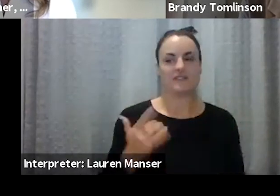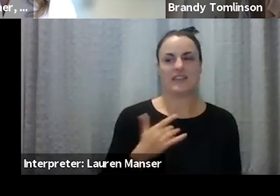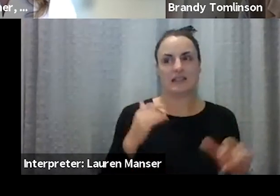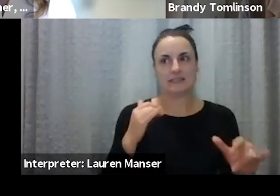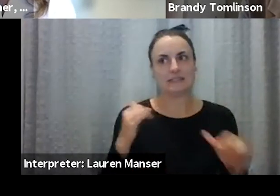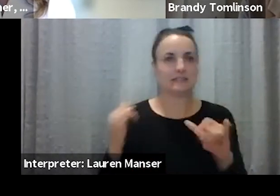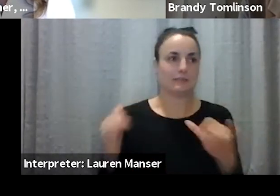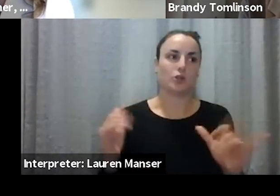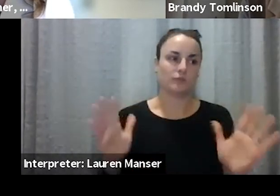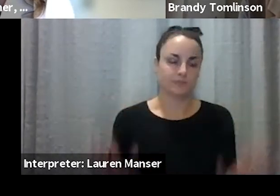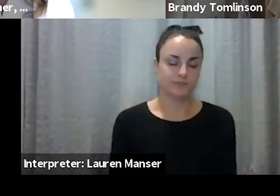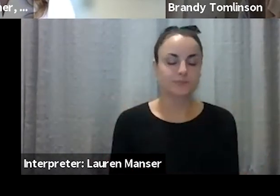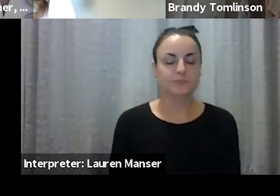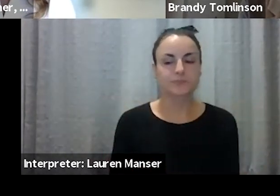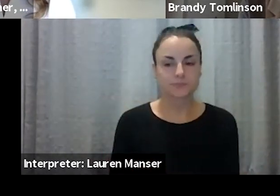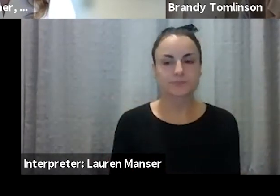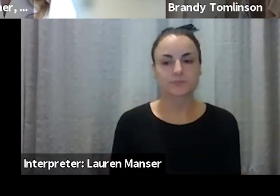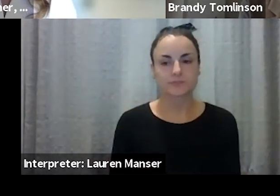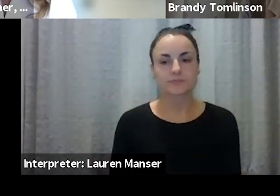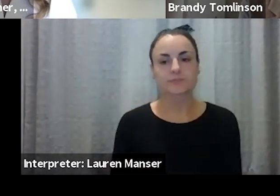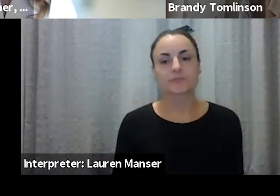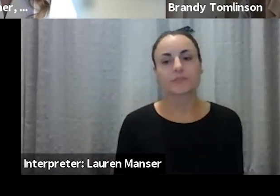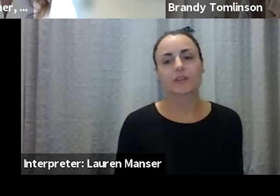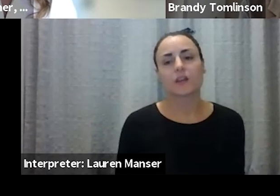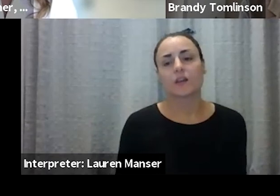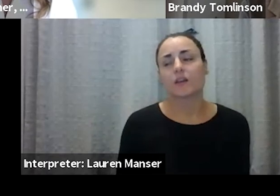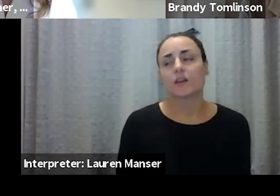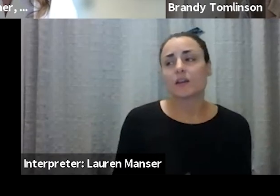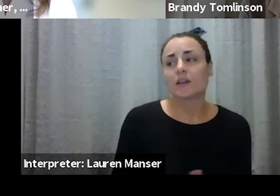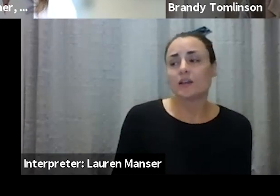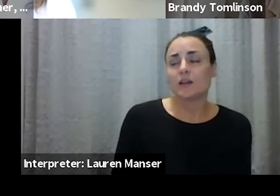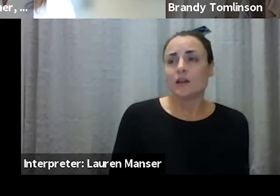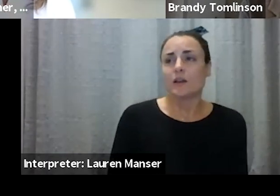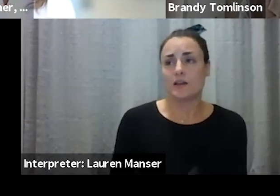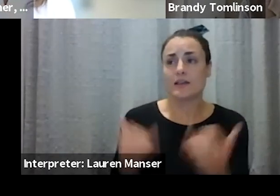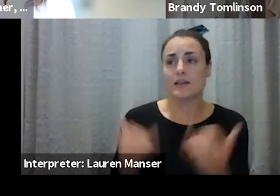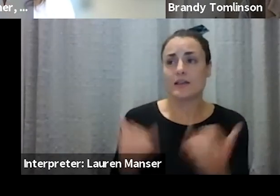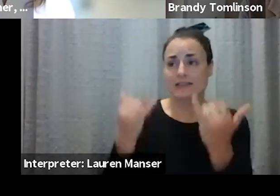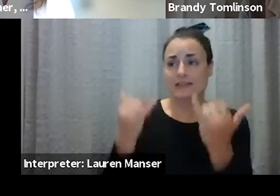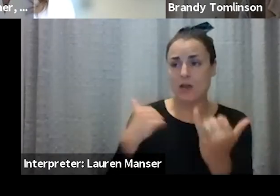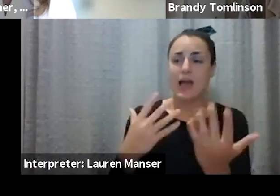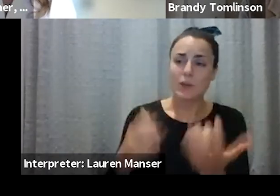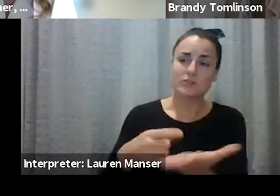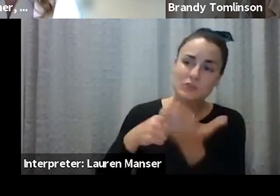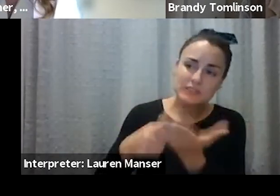And let's just talk a little bit about long-haul COVID specifically being added to the list of disabilities